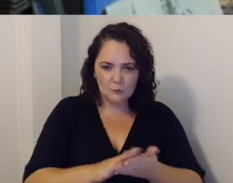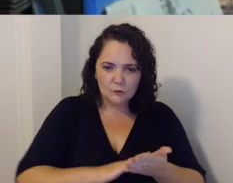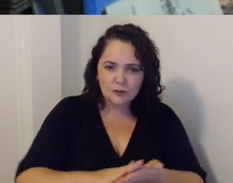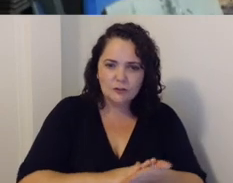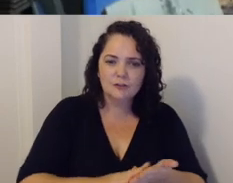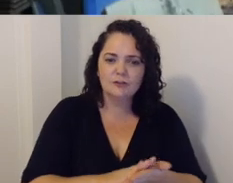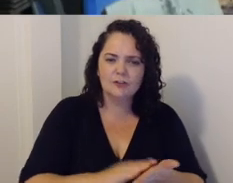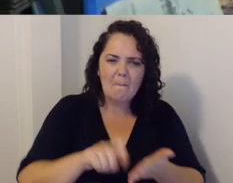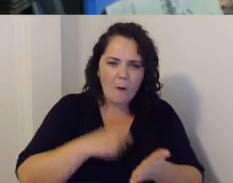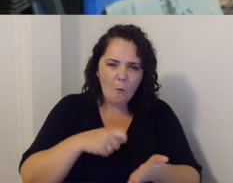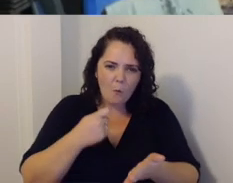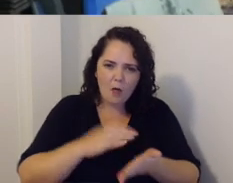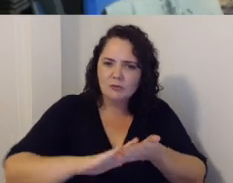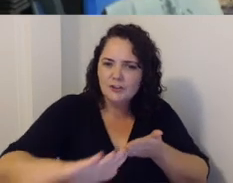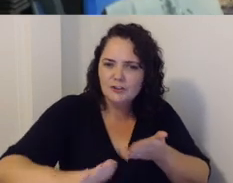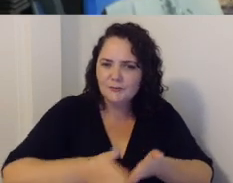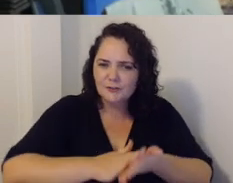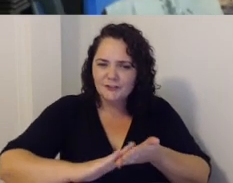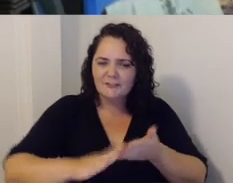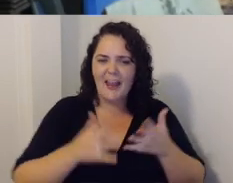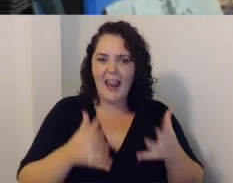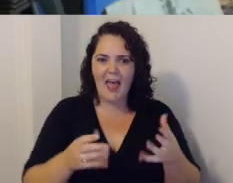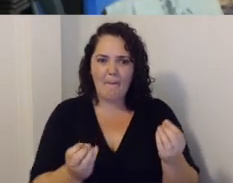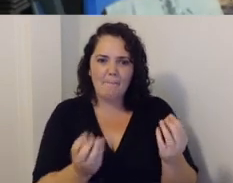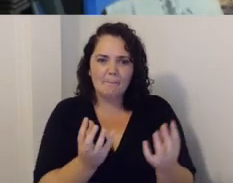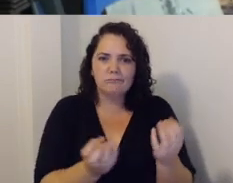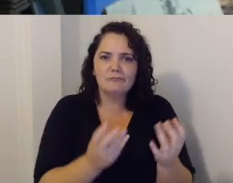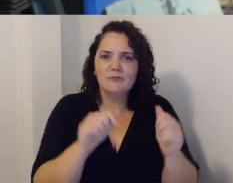pull that material on the surface and really let those values and shapes come through all